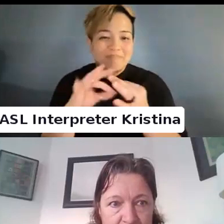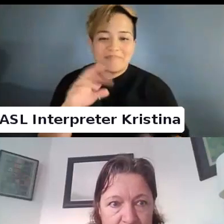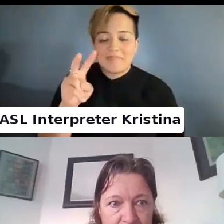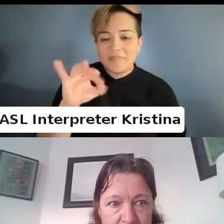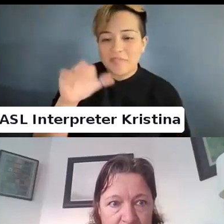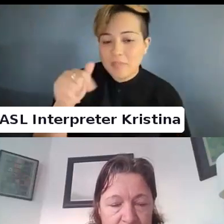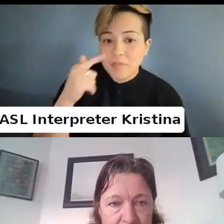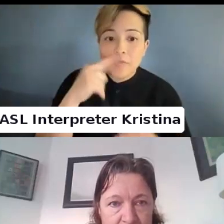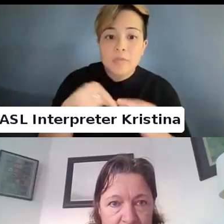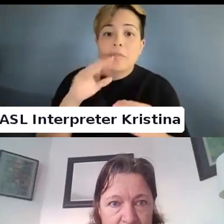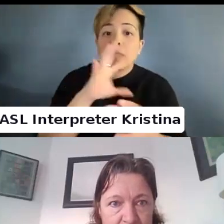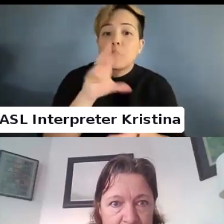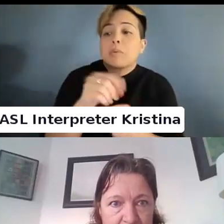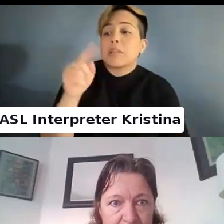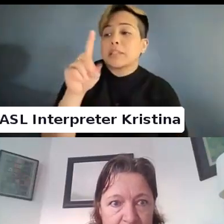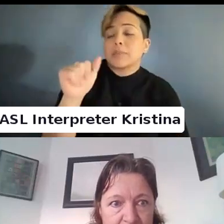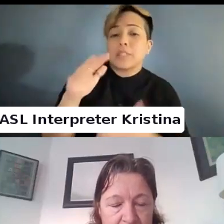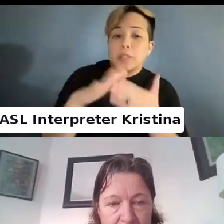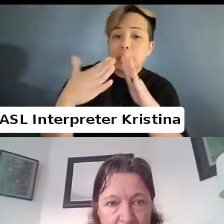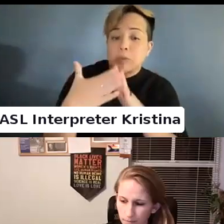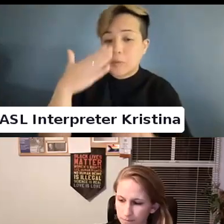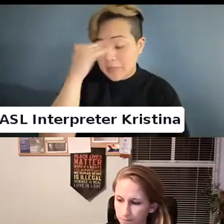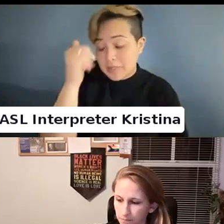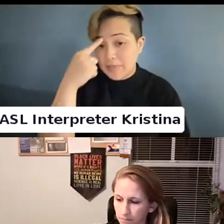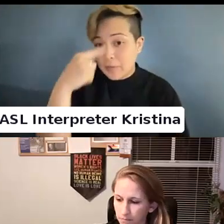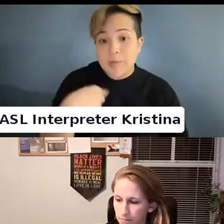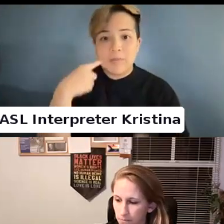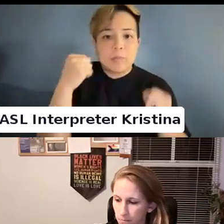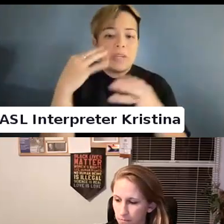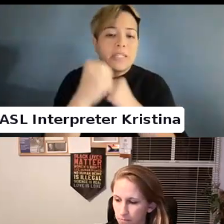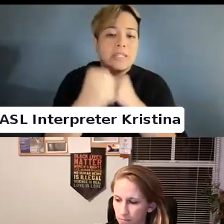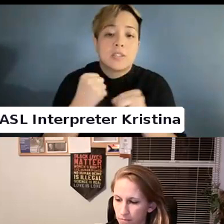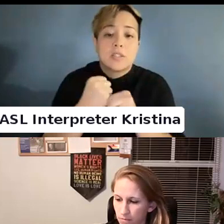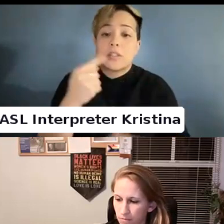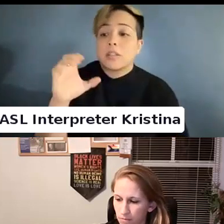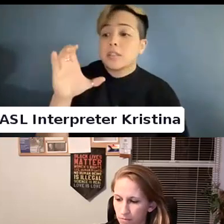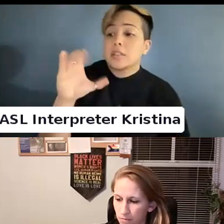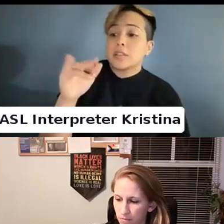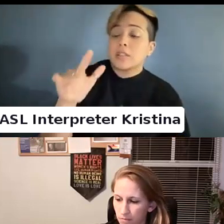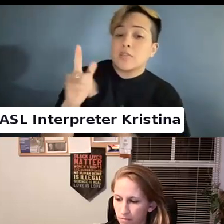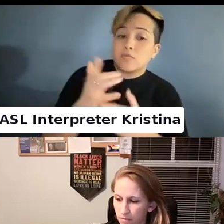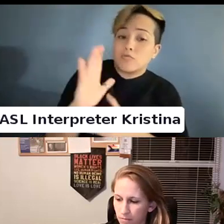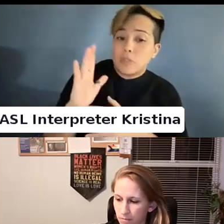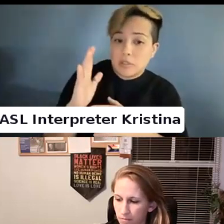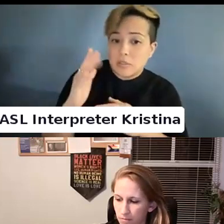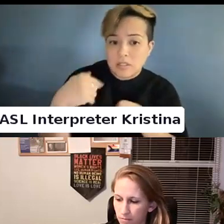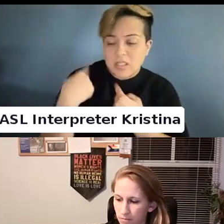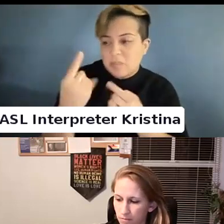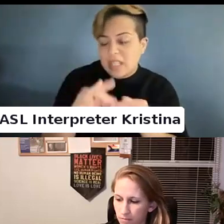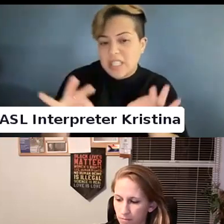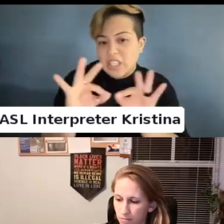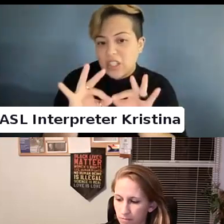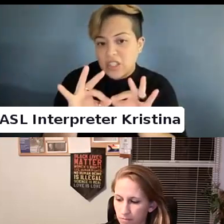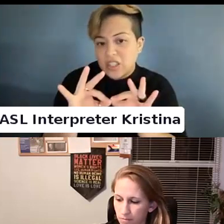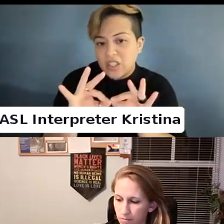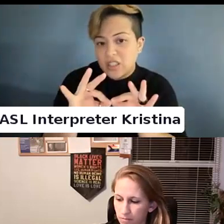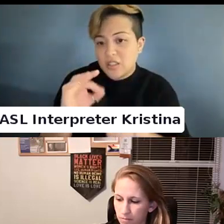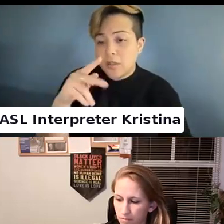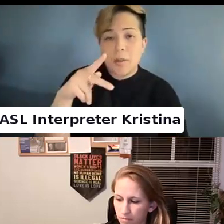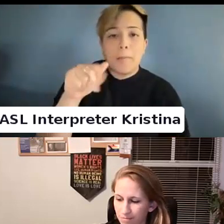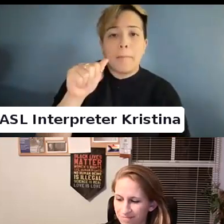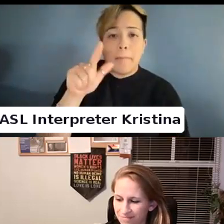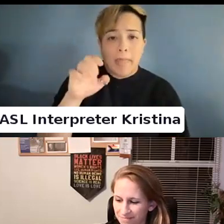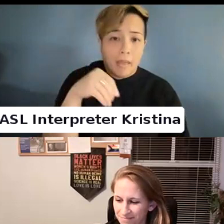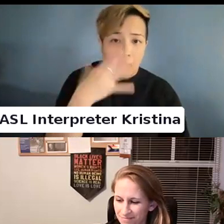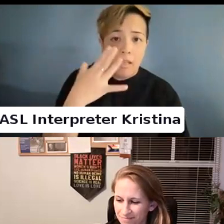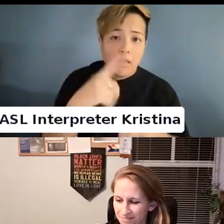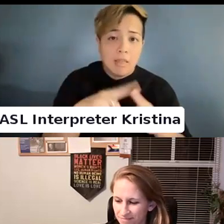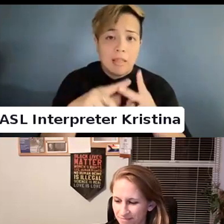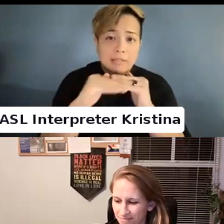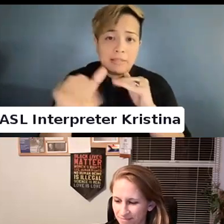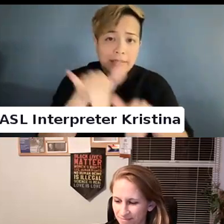Because for many years the civil rights movement has to be essentially pale, stale and male.